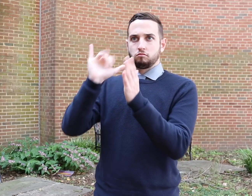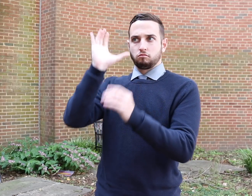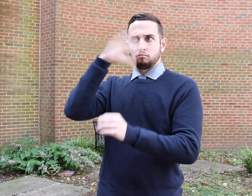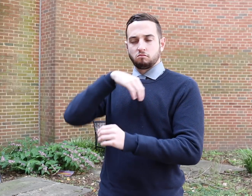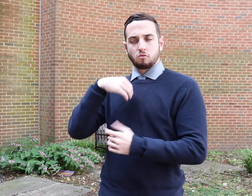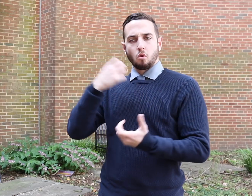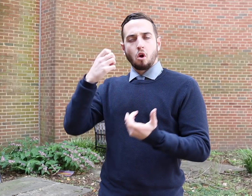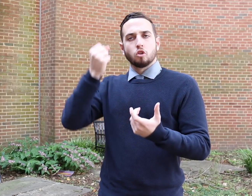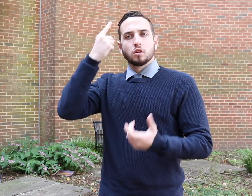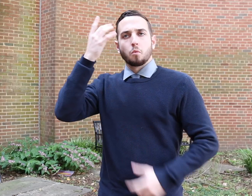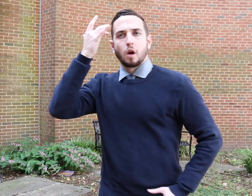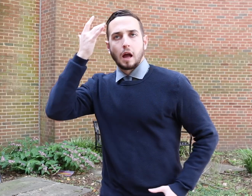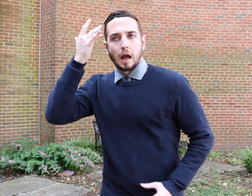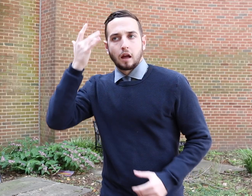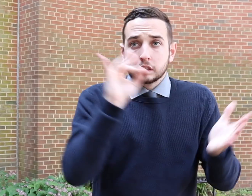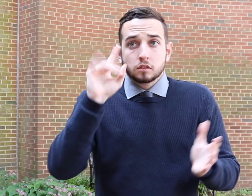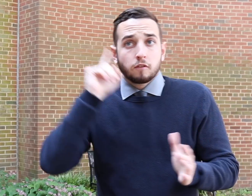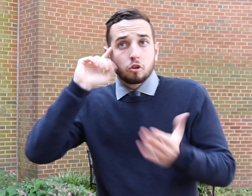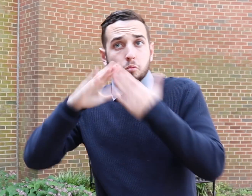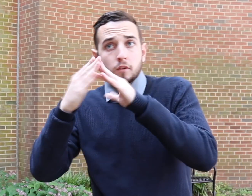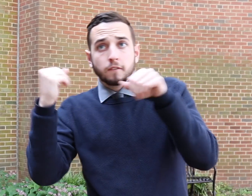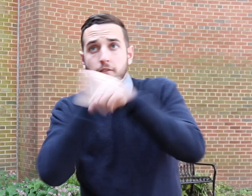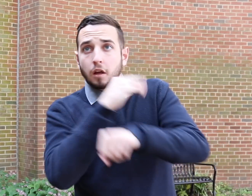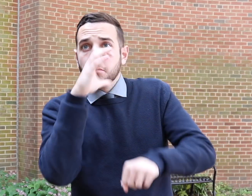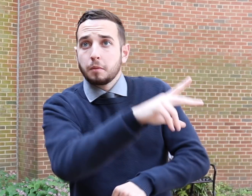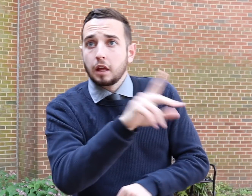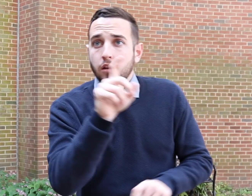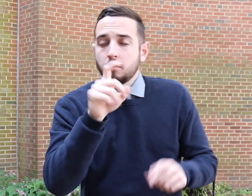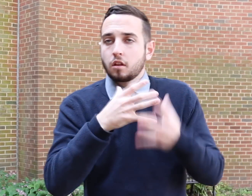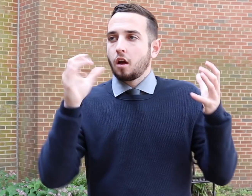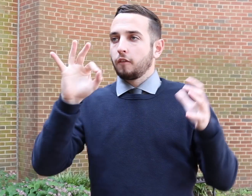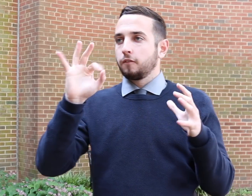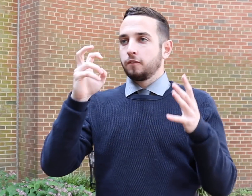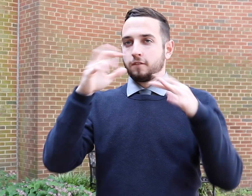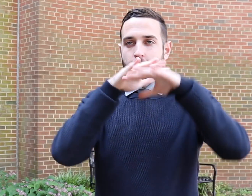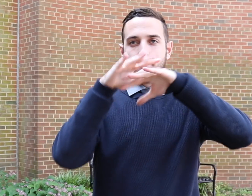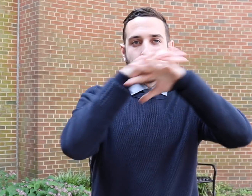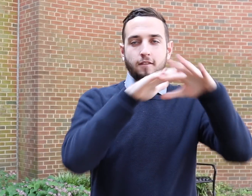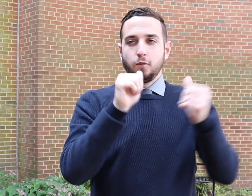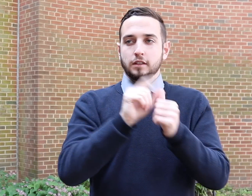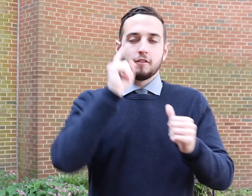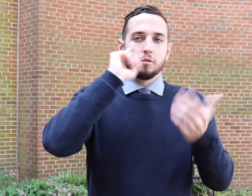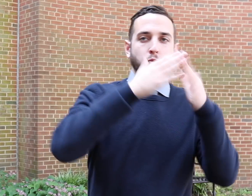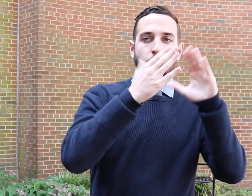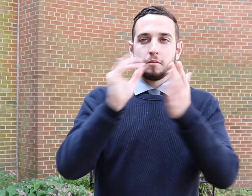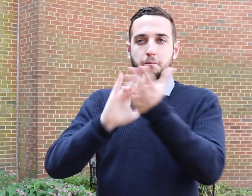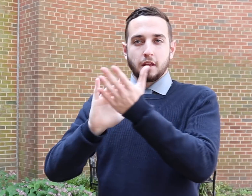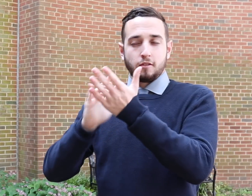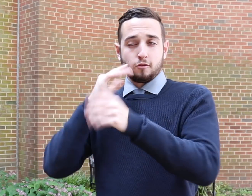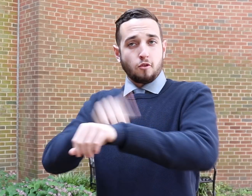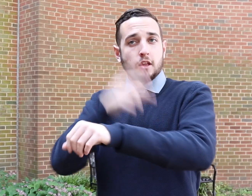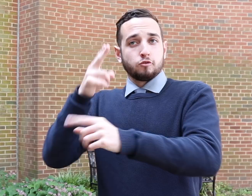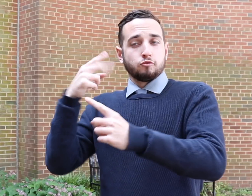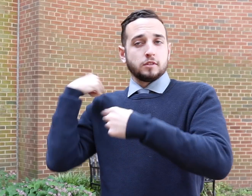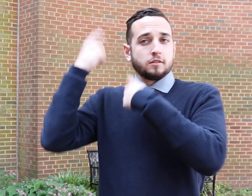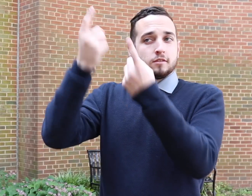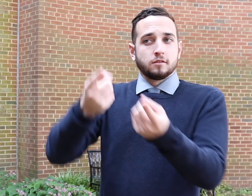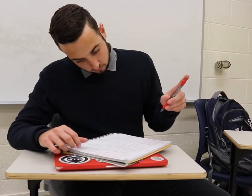This is strange, I want to understand why. Did the Deaf community fight back? There is a lot of ambiguity with the Deaf community and medicine. You know there is a long history.